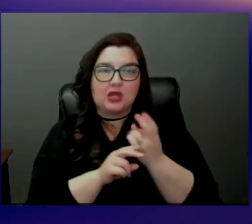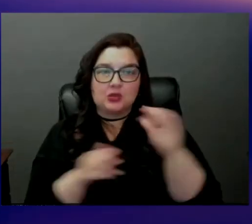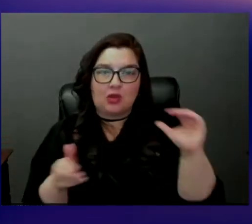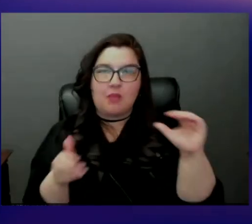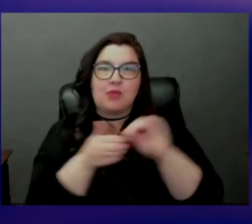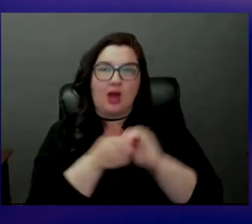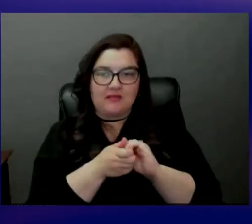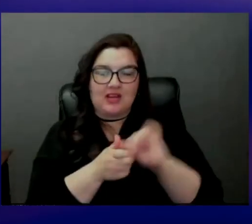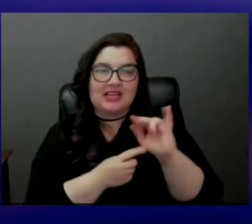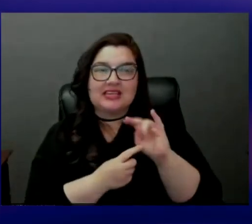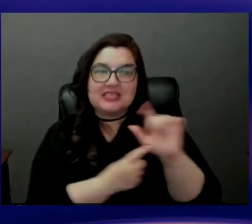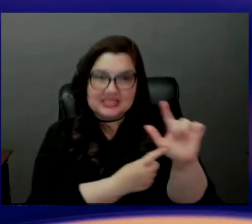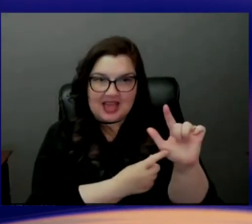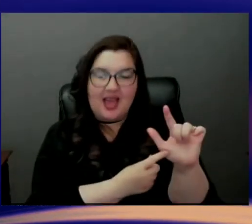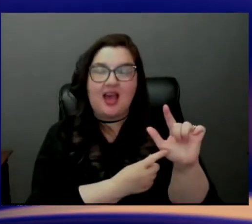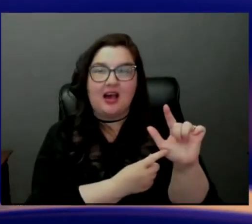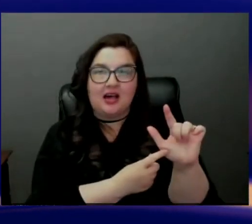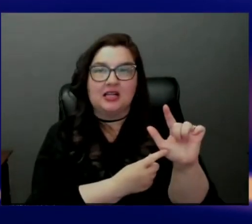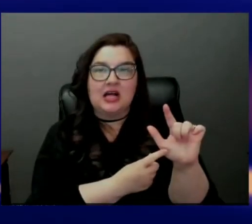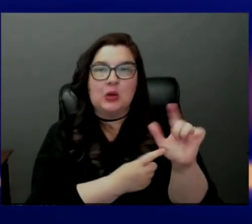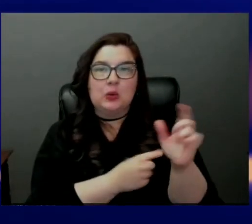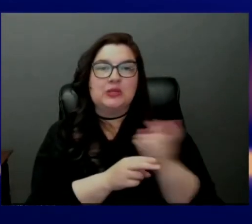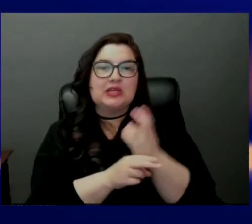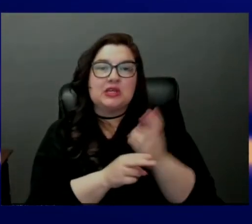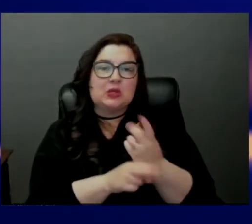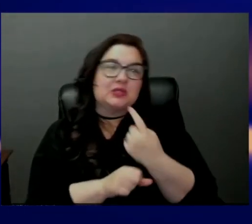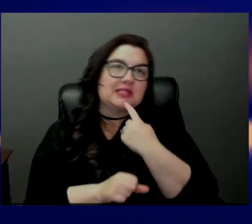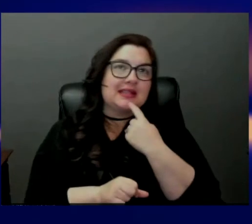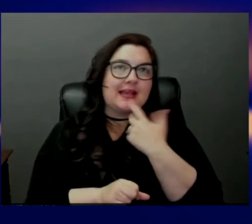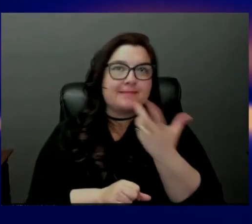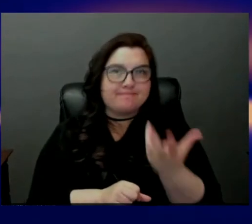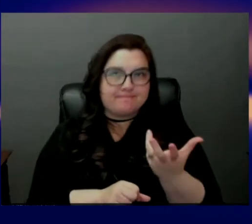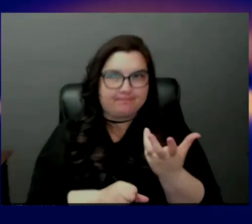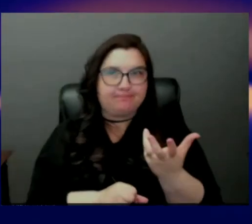where we use what we say, and obviously had to work on this to make sure true,